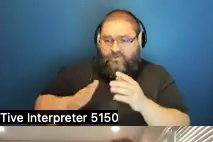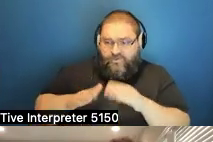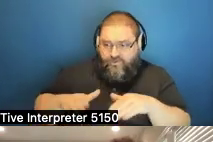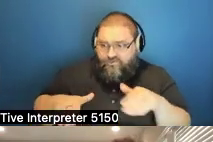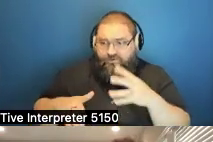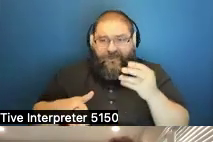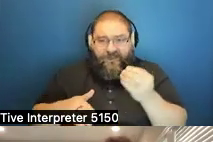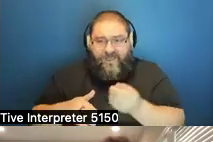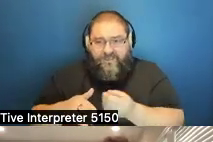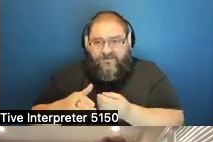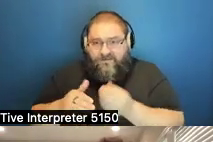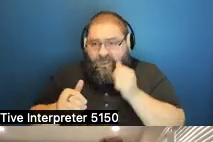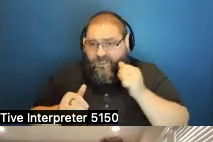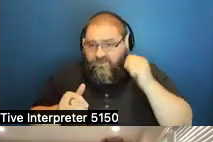nuggets and chicken, and golf. 19:32:01 How therapy…